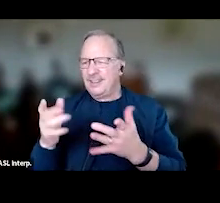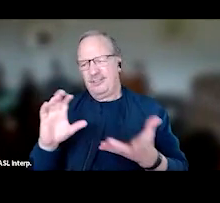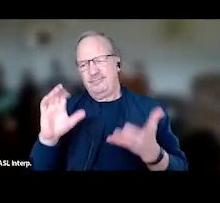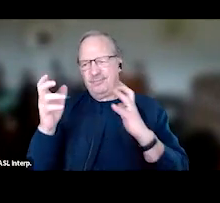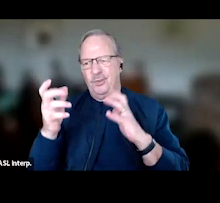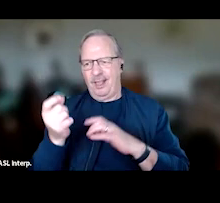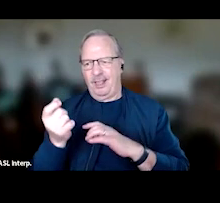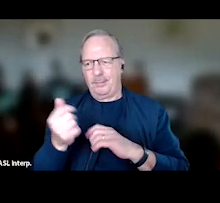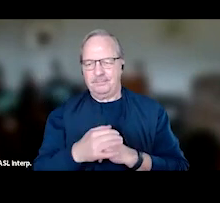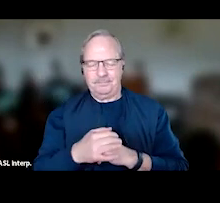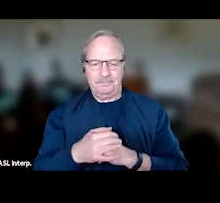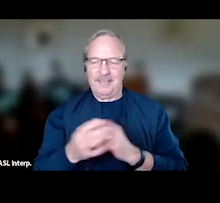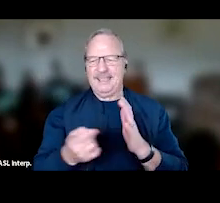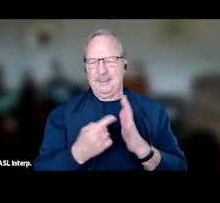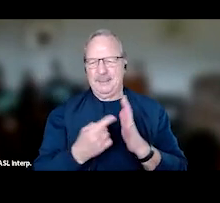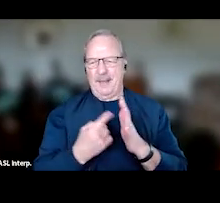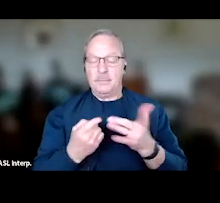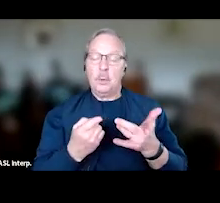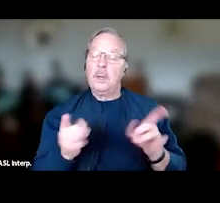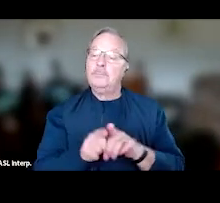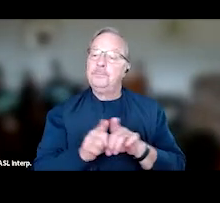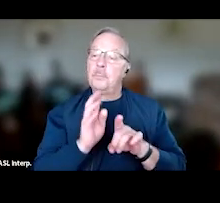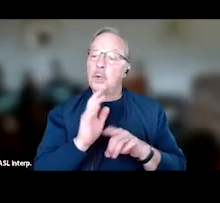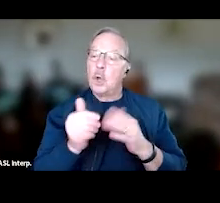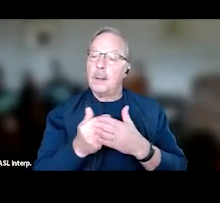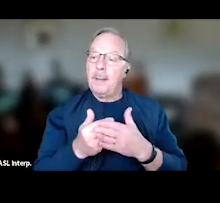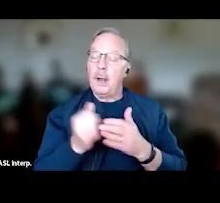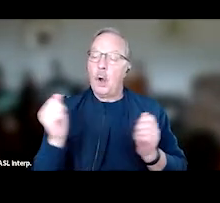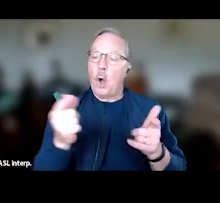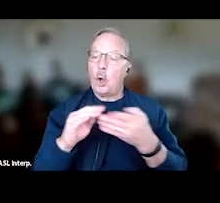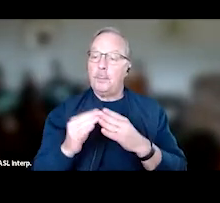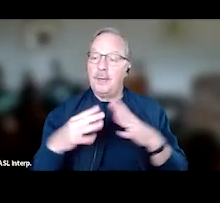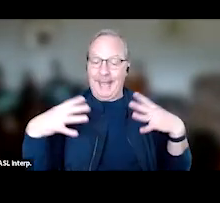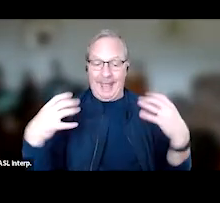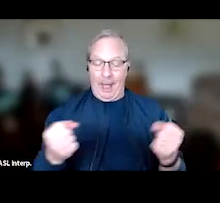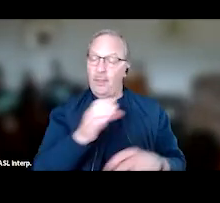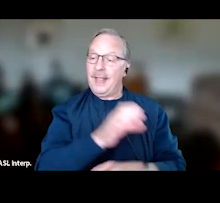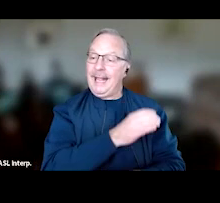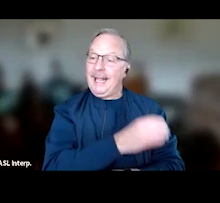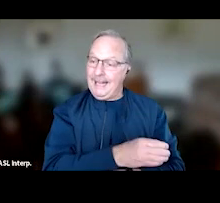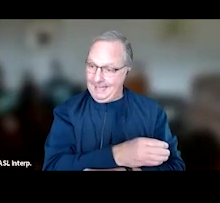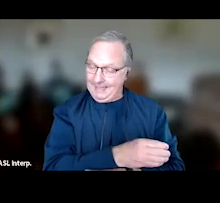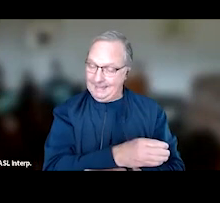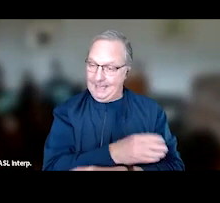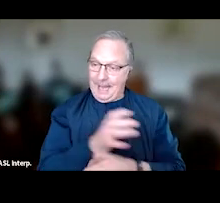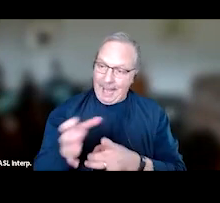So we also just wanted to talk about, so all community health clinics capture encounter data